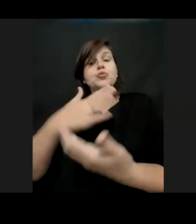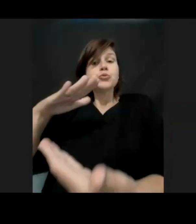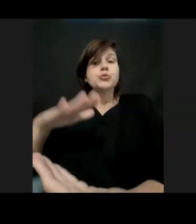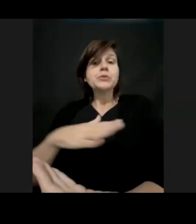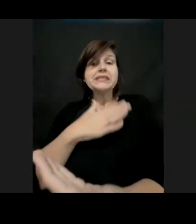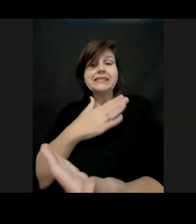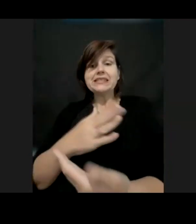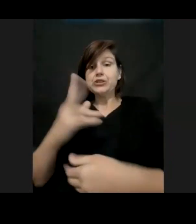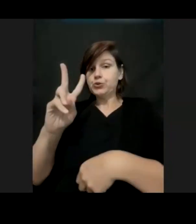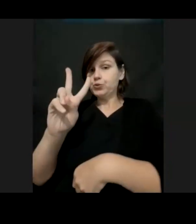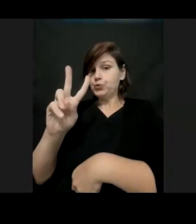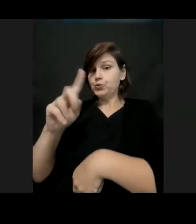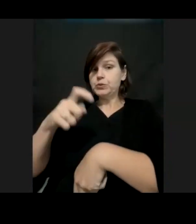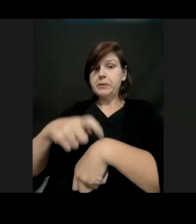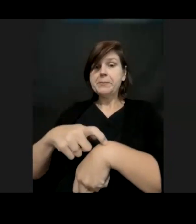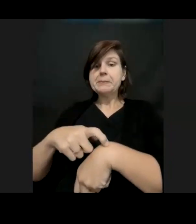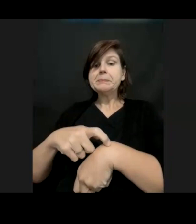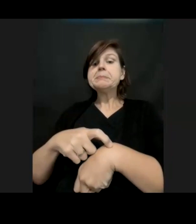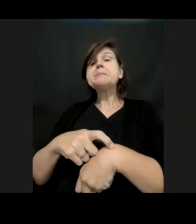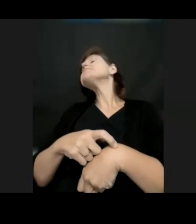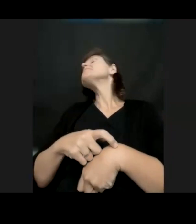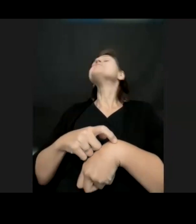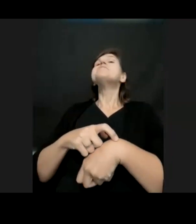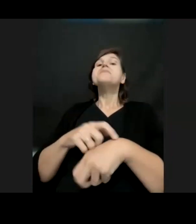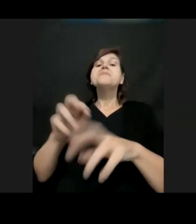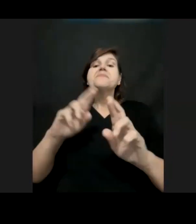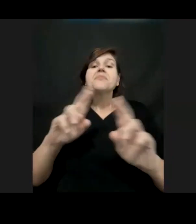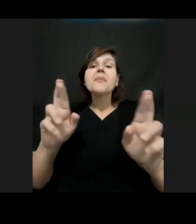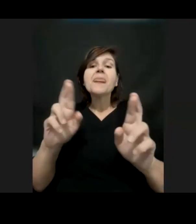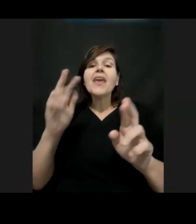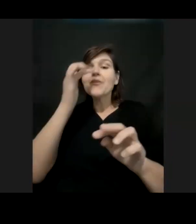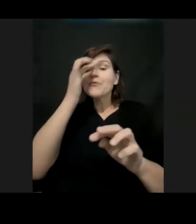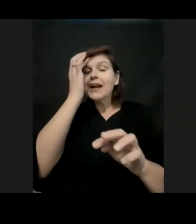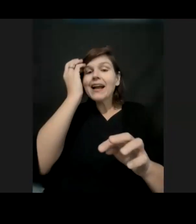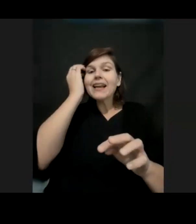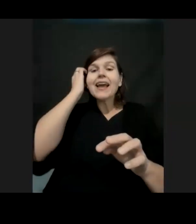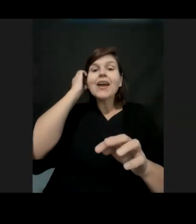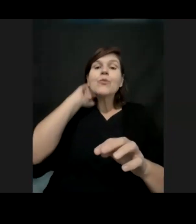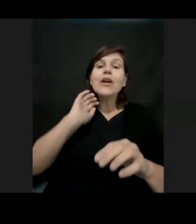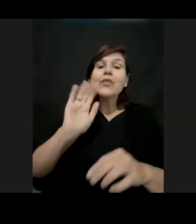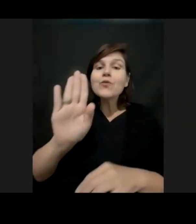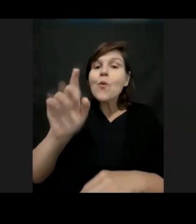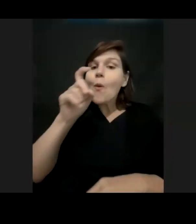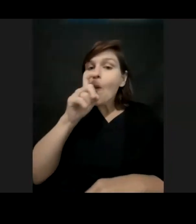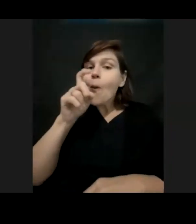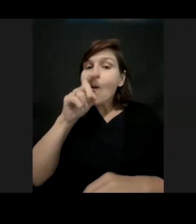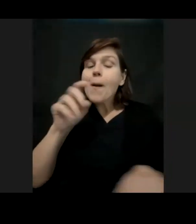Here we go. Get ready to sing and sway along with your Marvin. Yeah! Here we go, everybody!